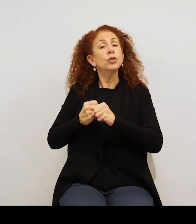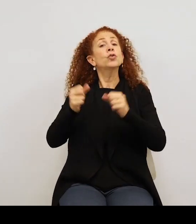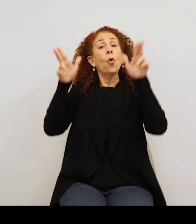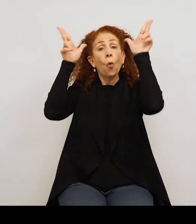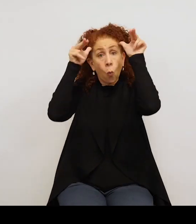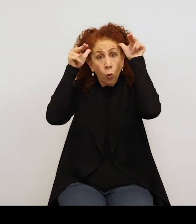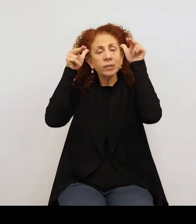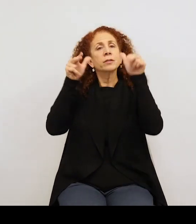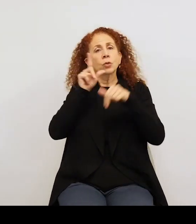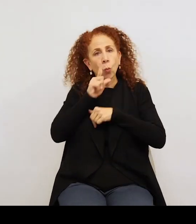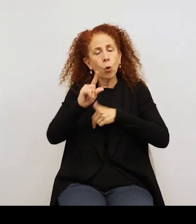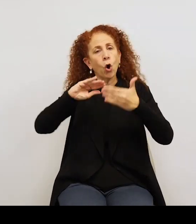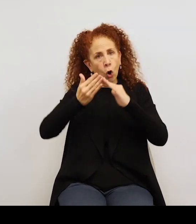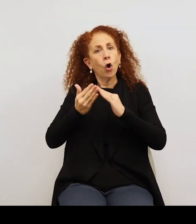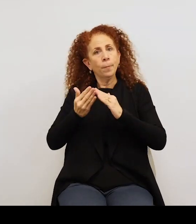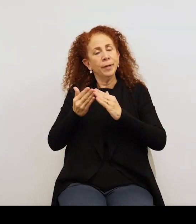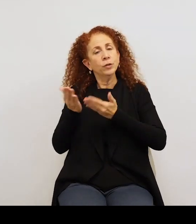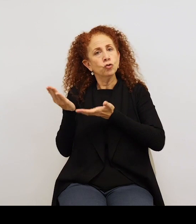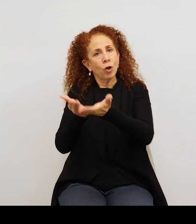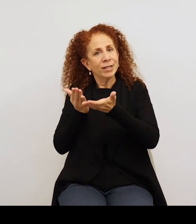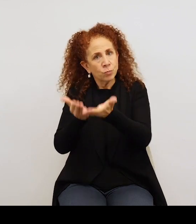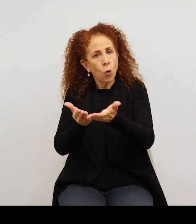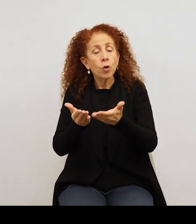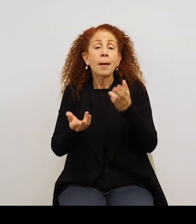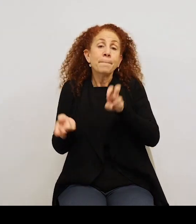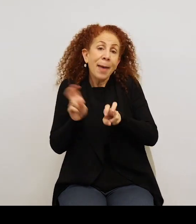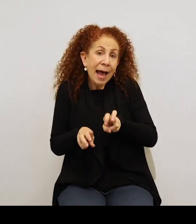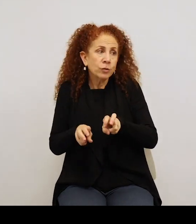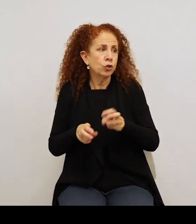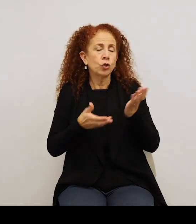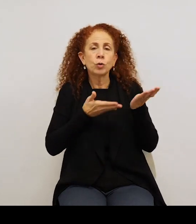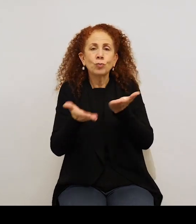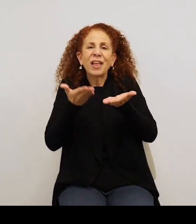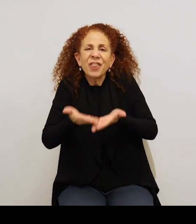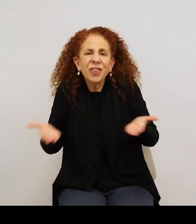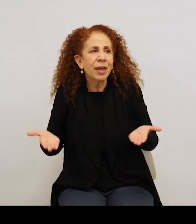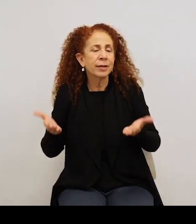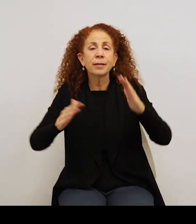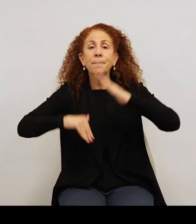of urban transport for passengers, for goods, and building materials.